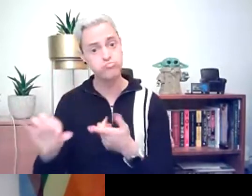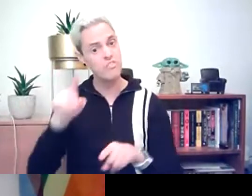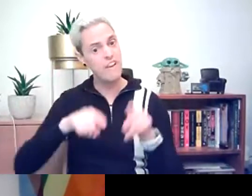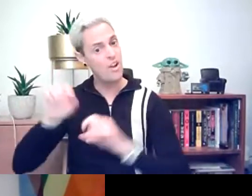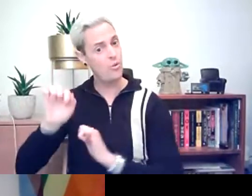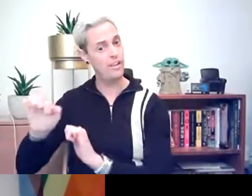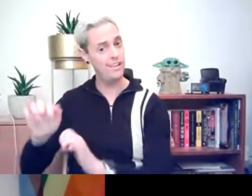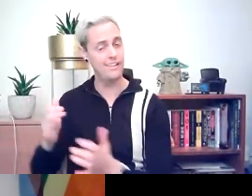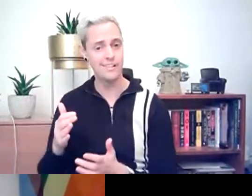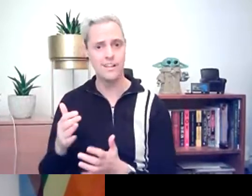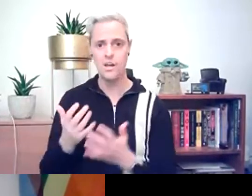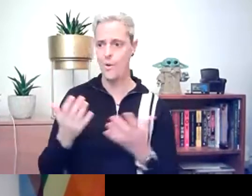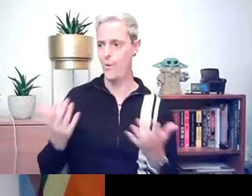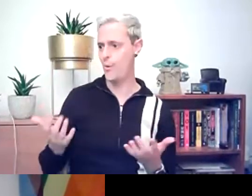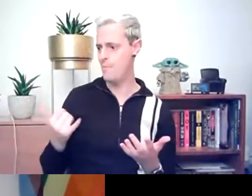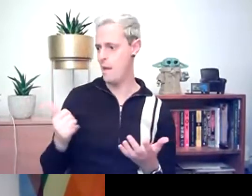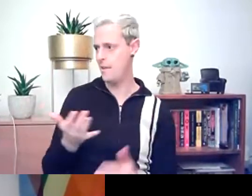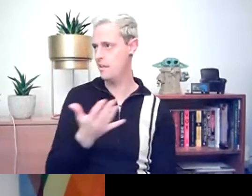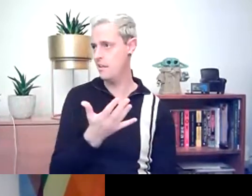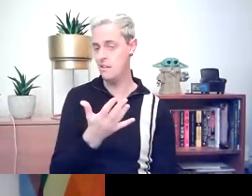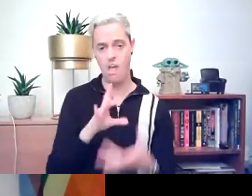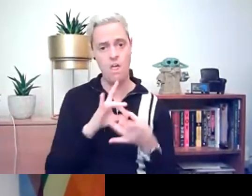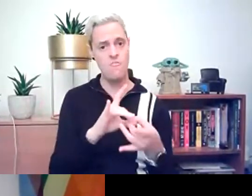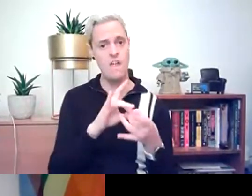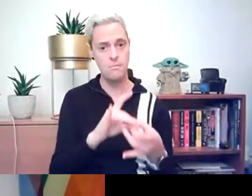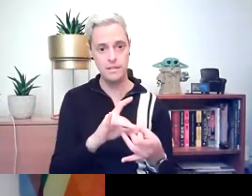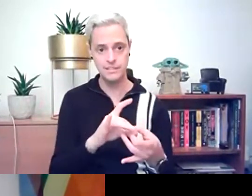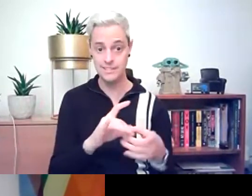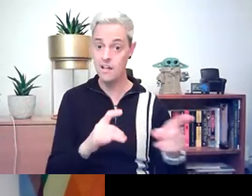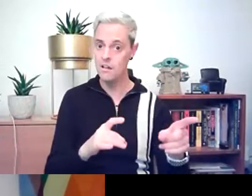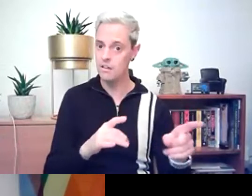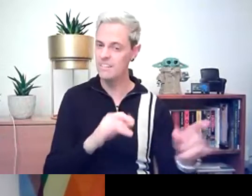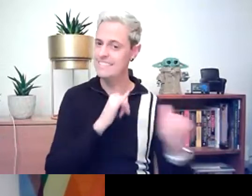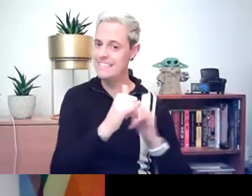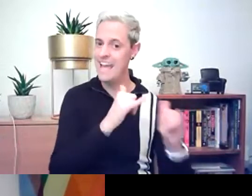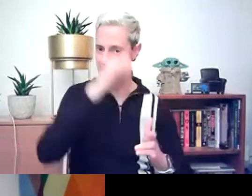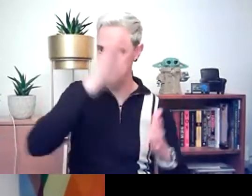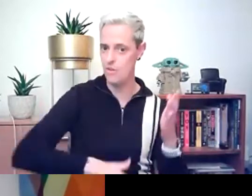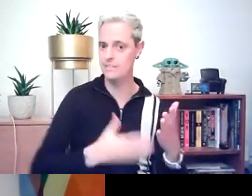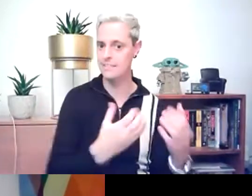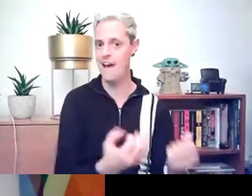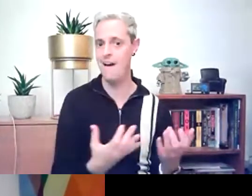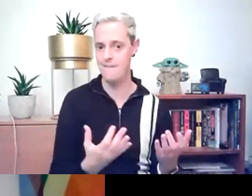specifically find a therapist who's had the same lived experiences you, which can also